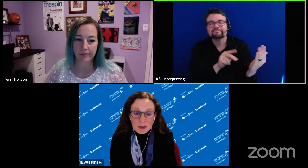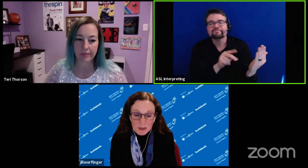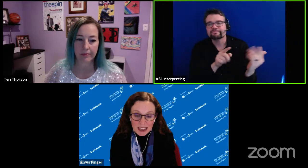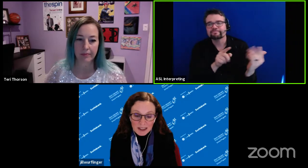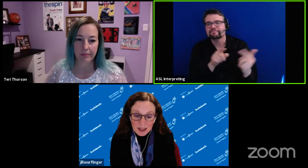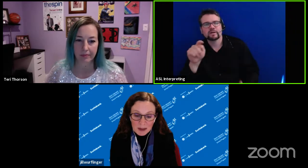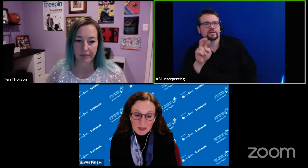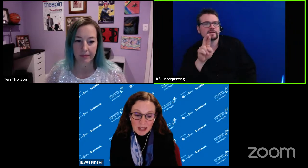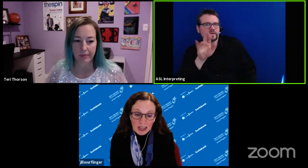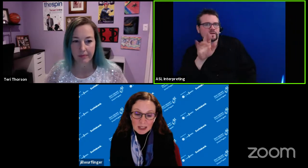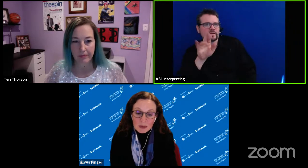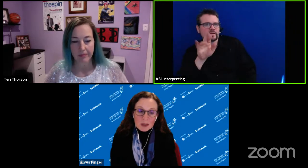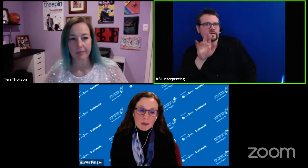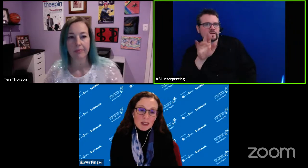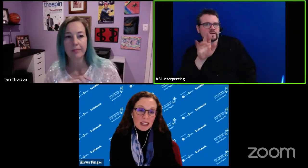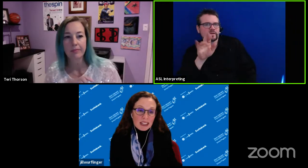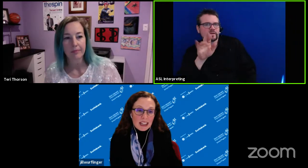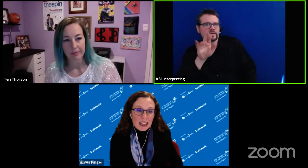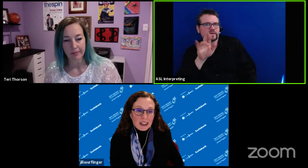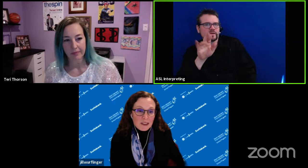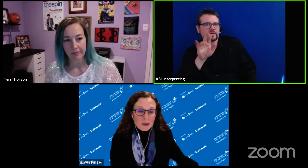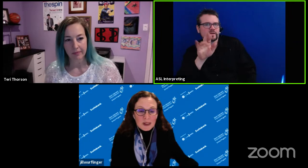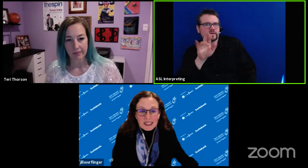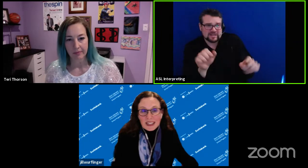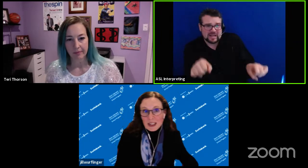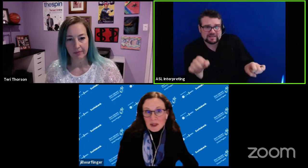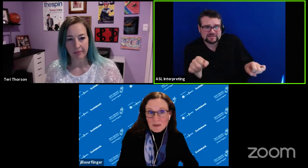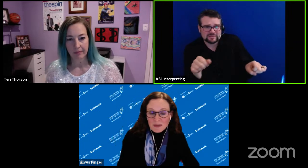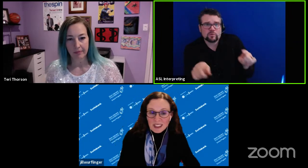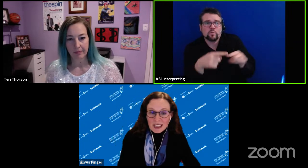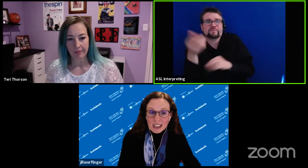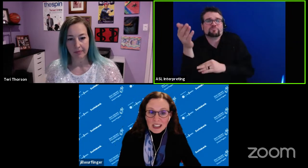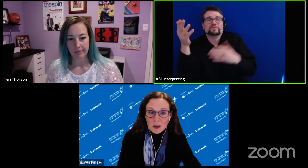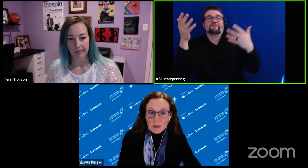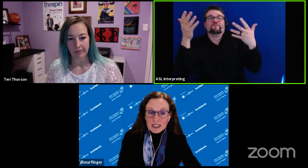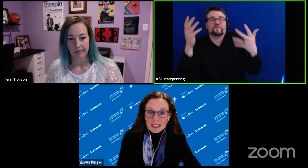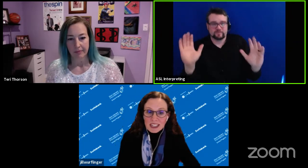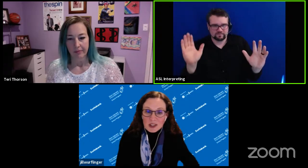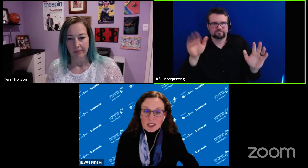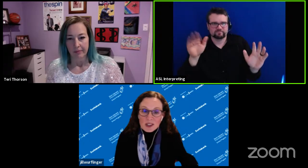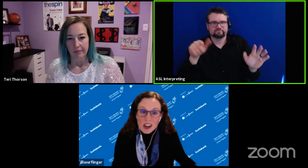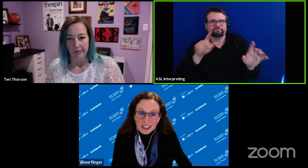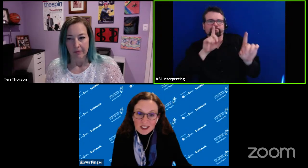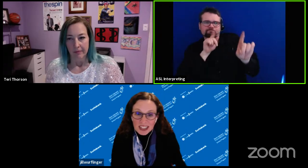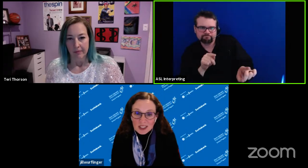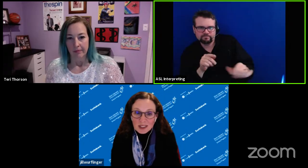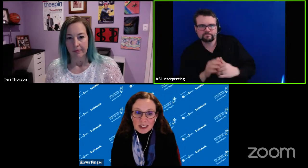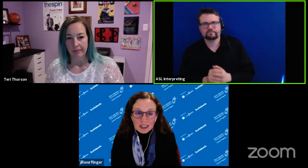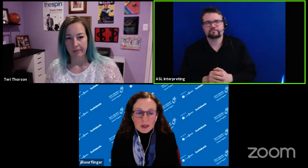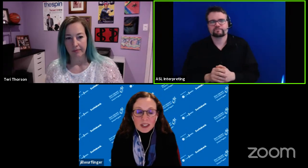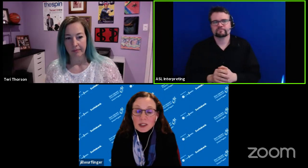MANY OF THEM AS POSSIBLE AT THE END OF THE PRESENTATION. IF YOUR PRESENTATION IS NOT ADDRESSED -- SORRY, YOUR